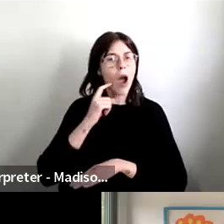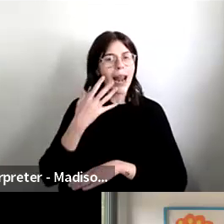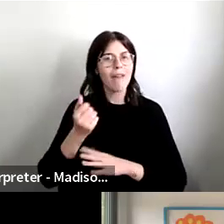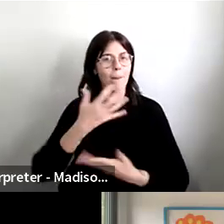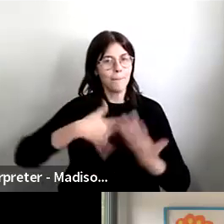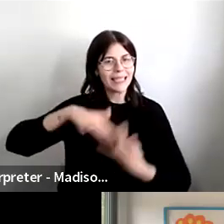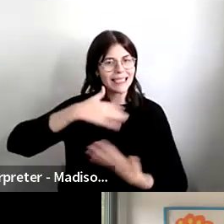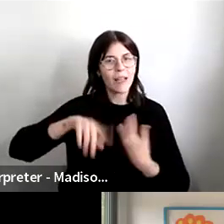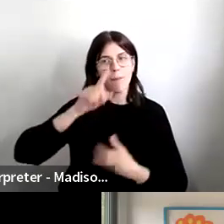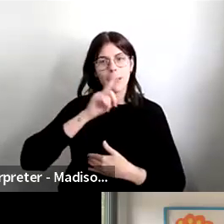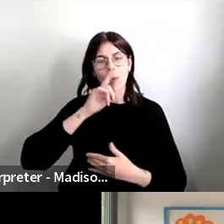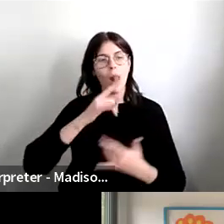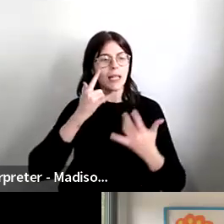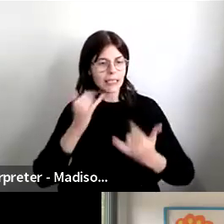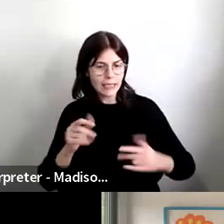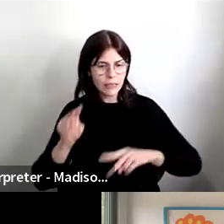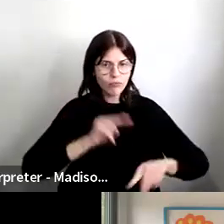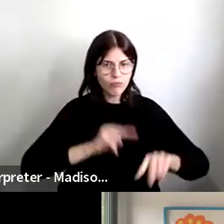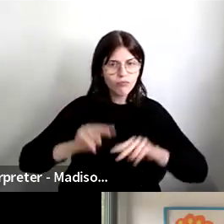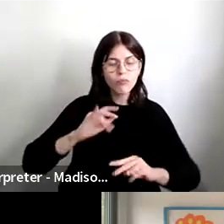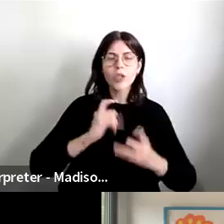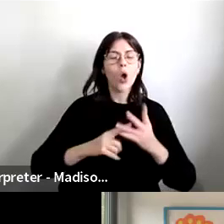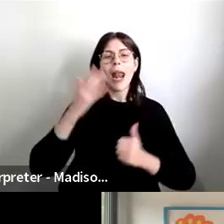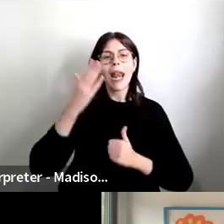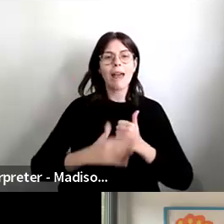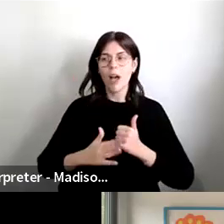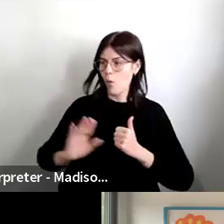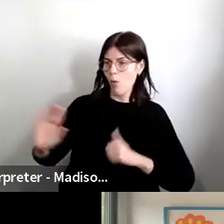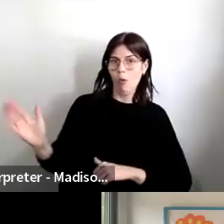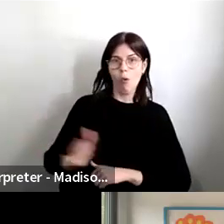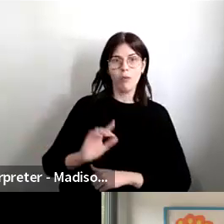assessing so that it is never entirely first timers. It's often people who are a bit more